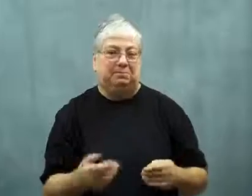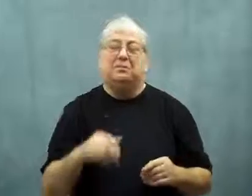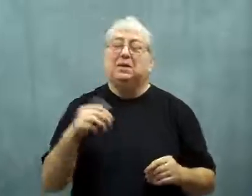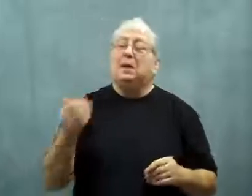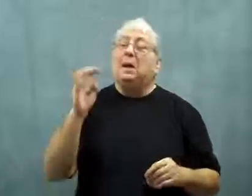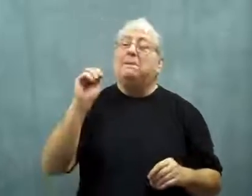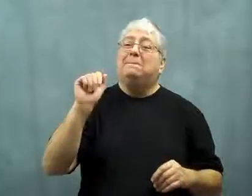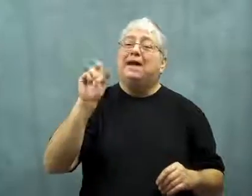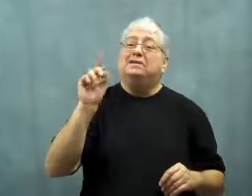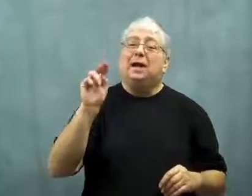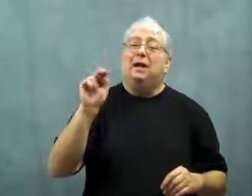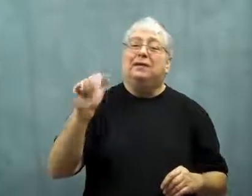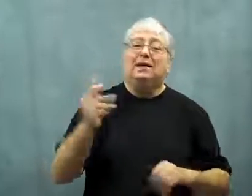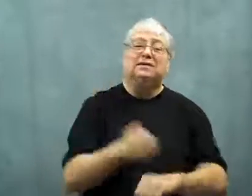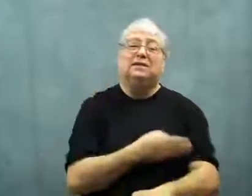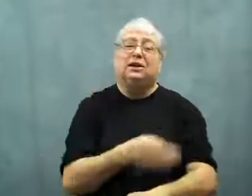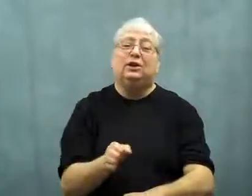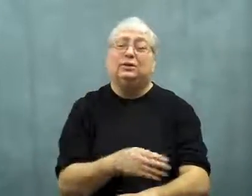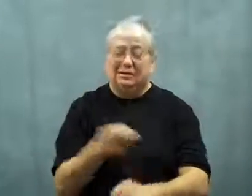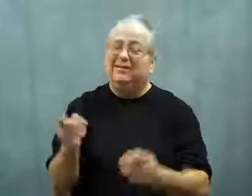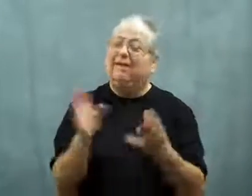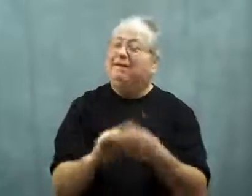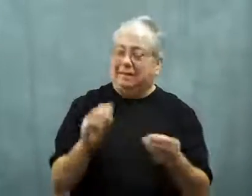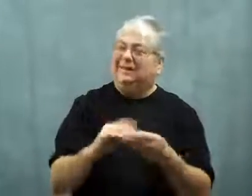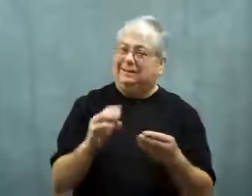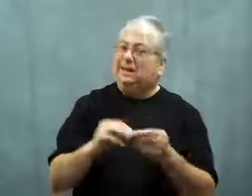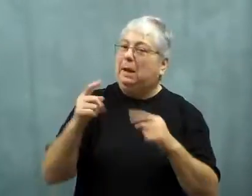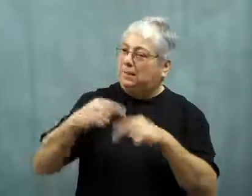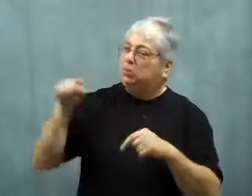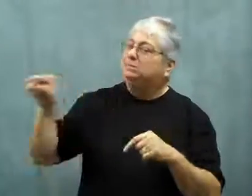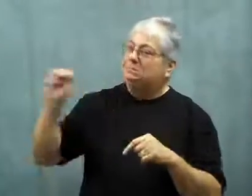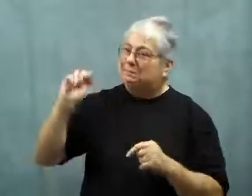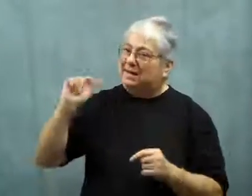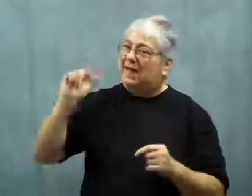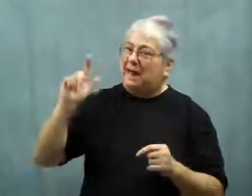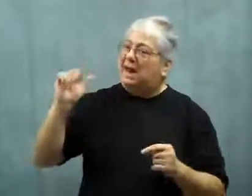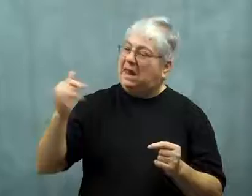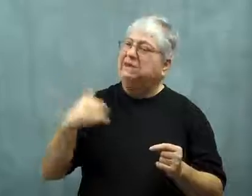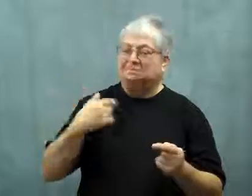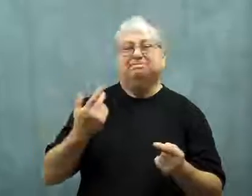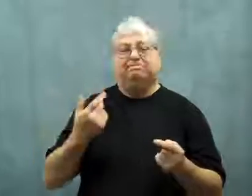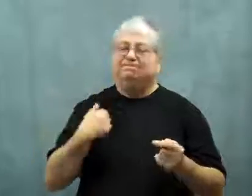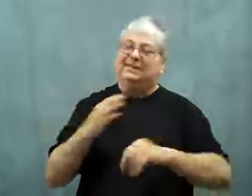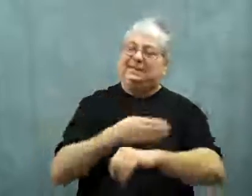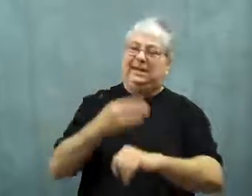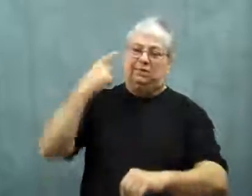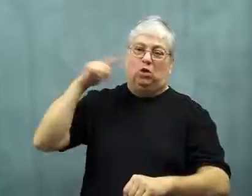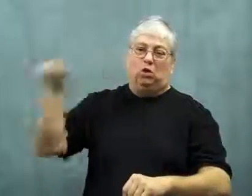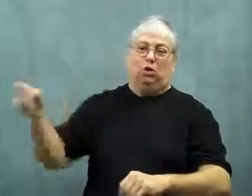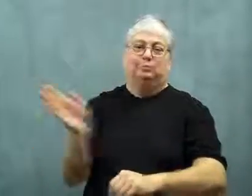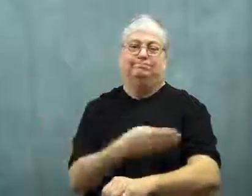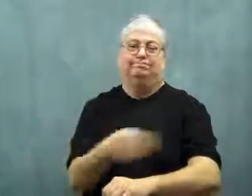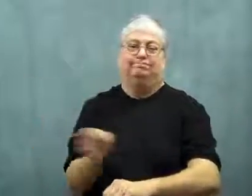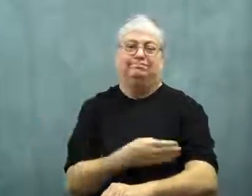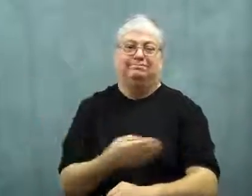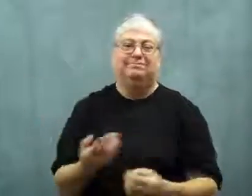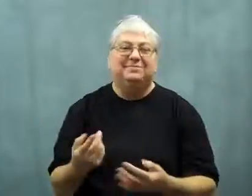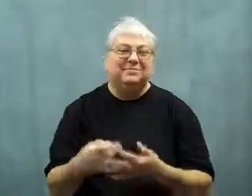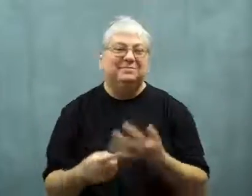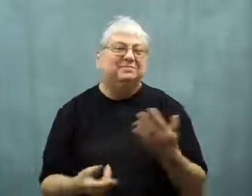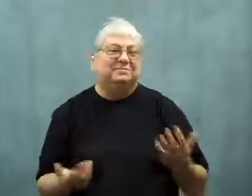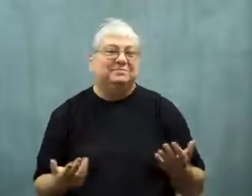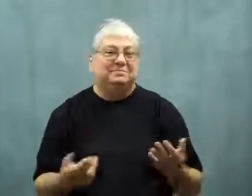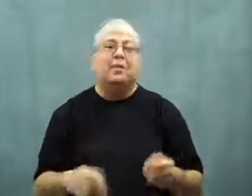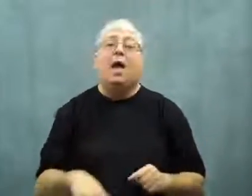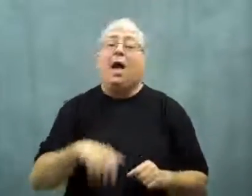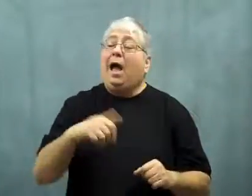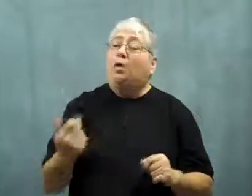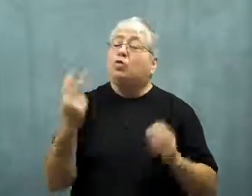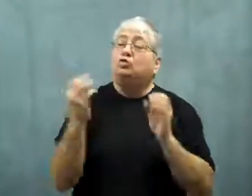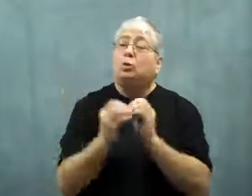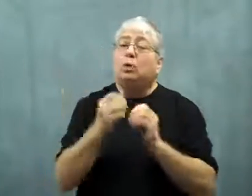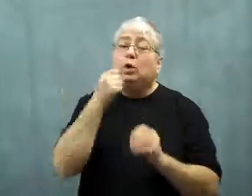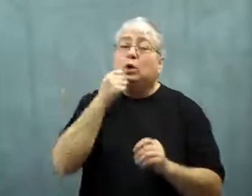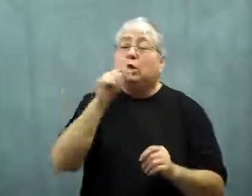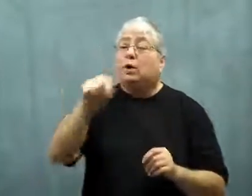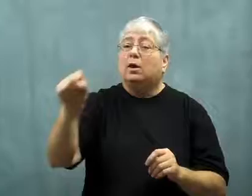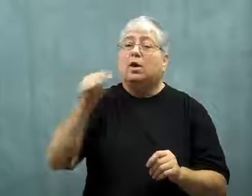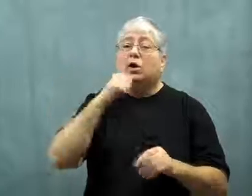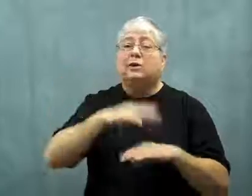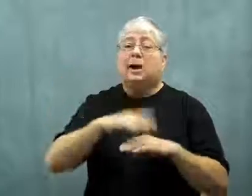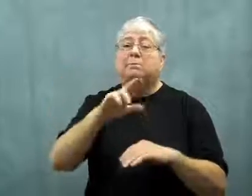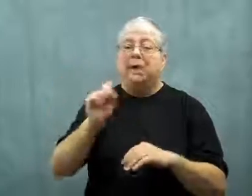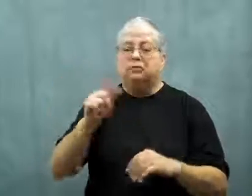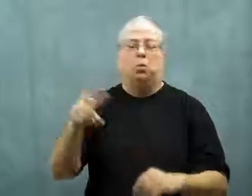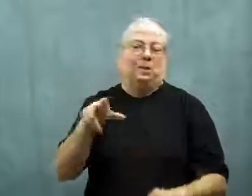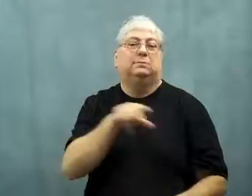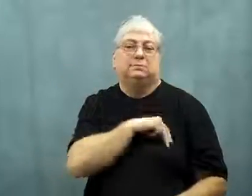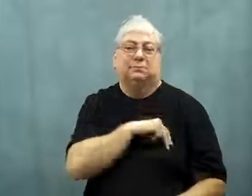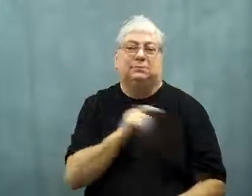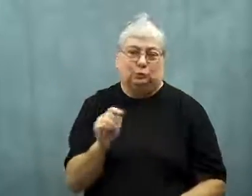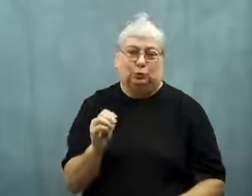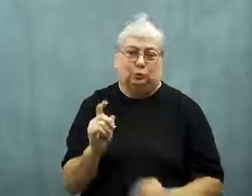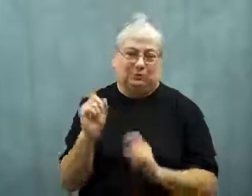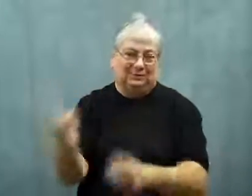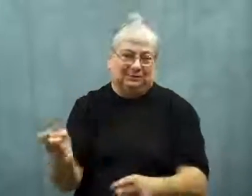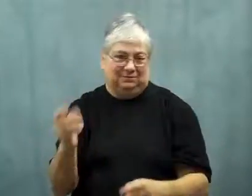Madonna mentioned her and dedicated a song to her.